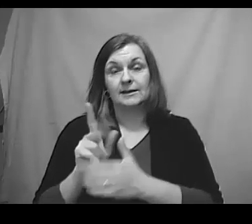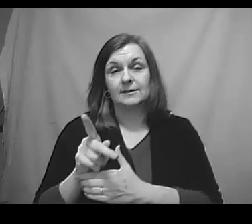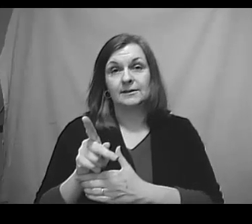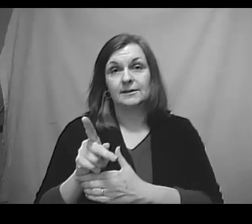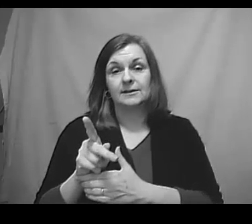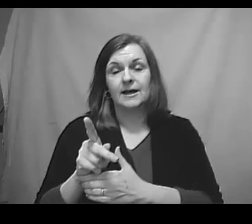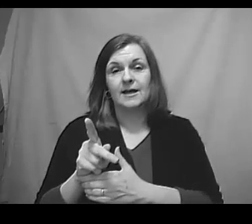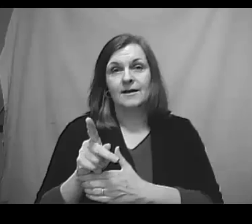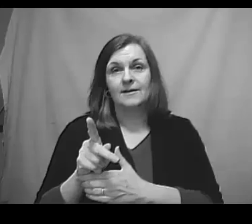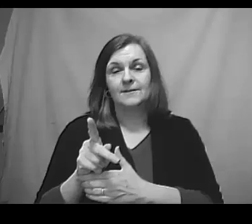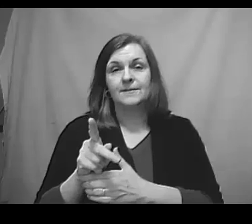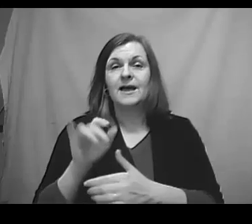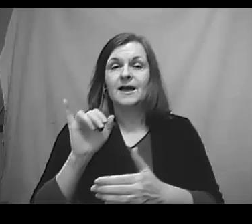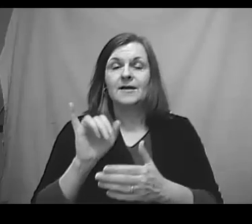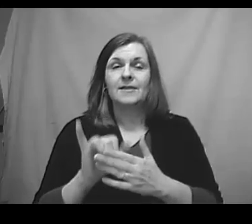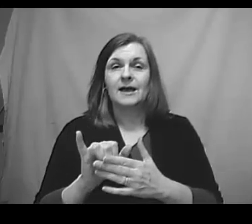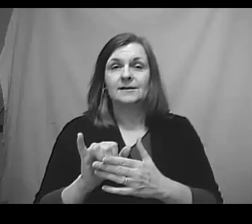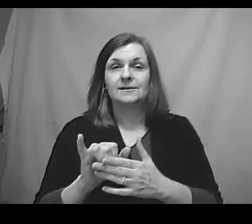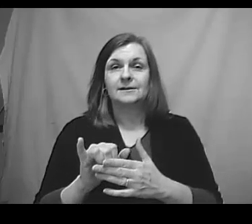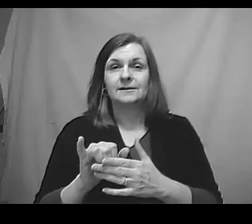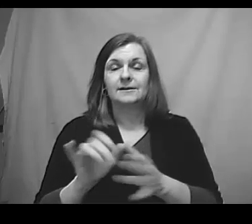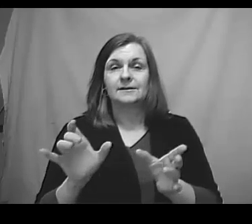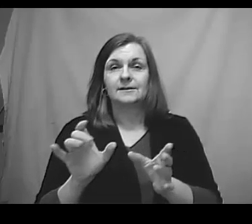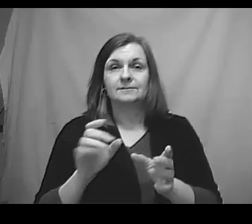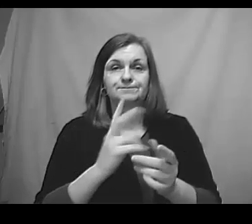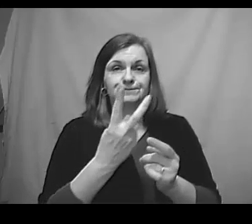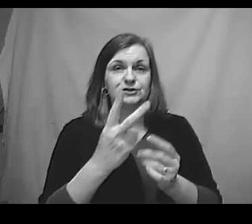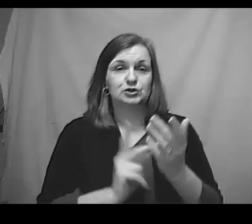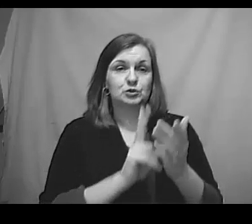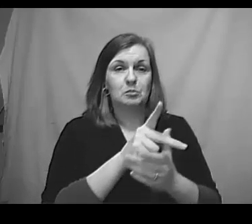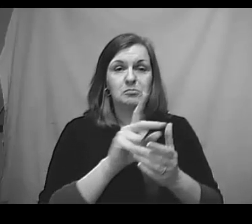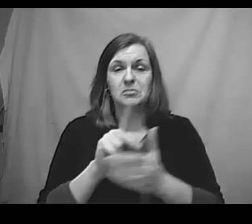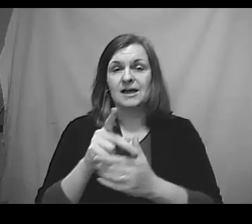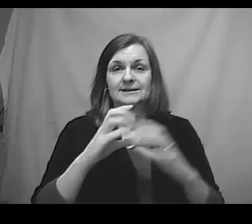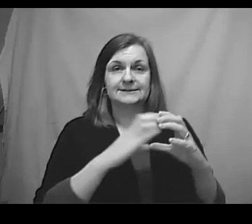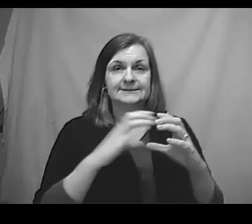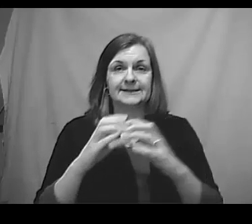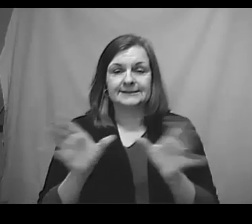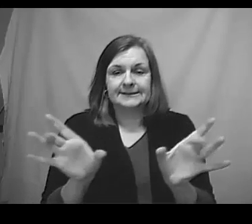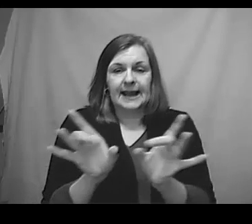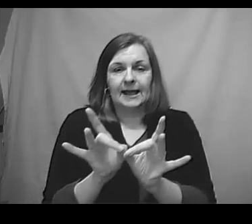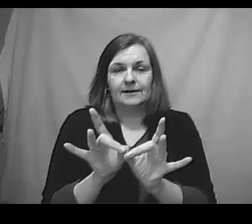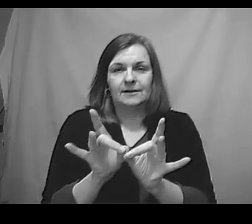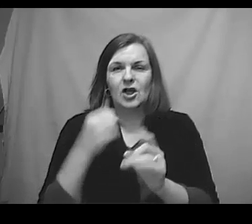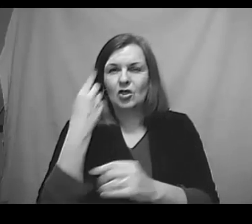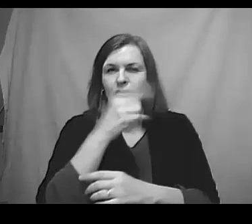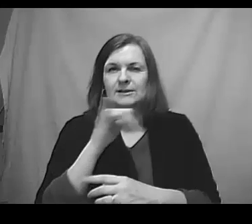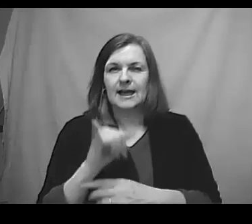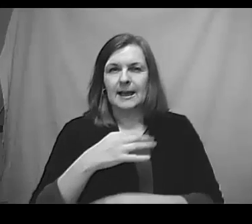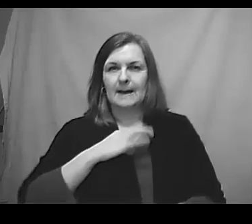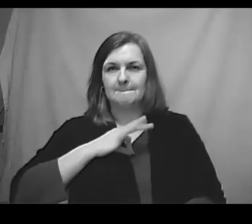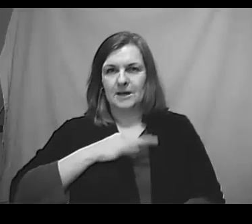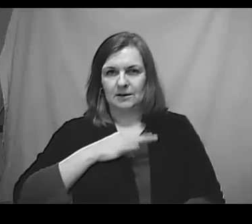we see this is the connection between two plants cells kinda looks like a button here -- right?